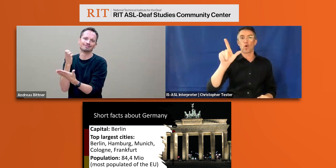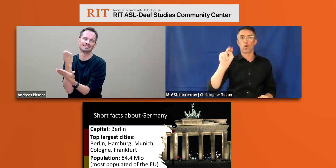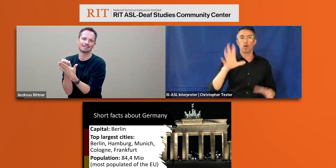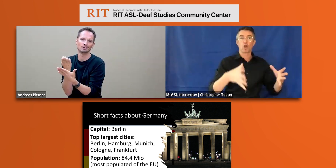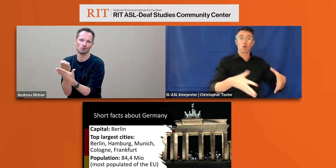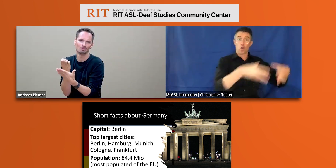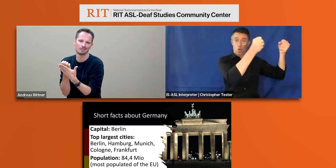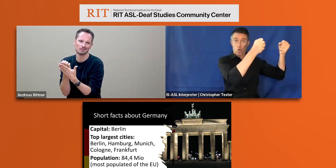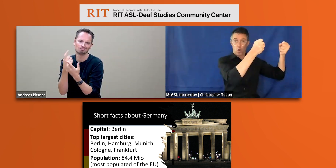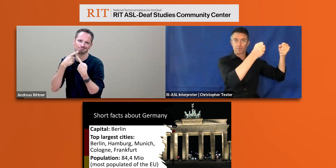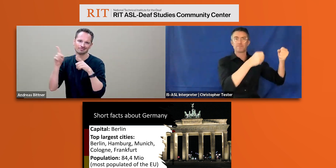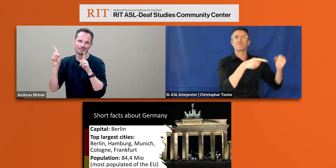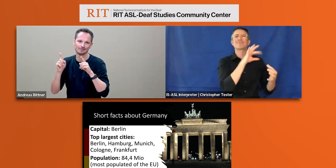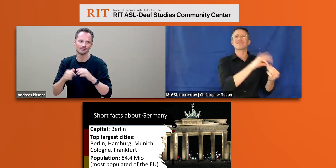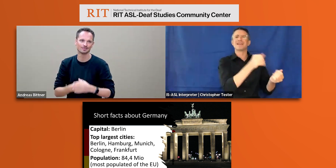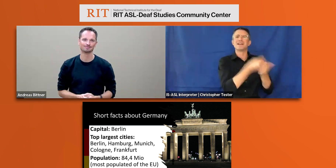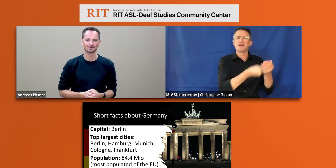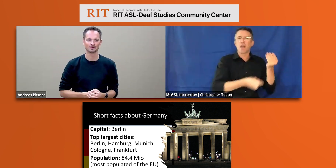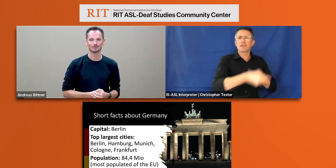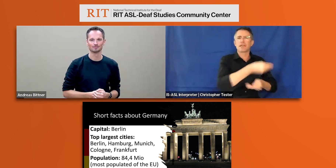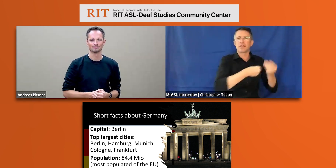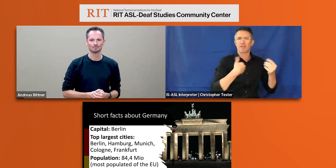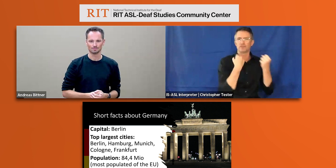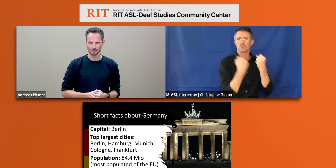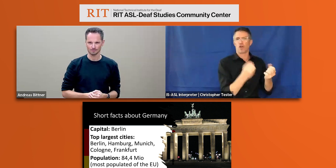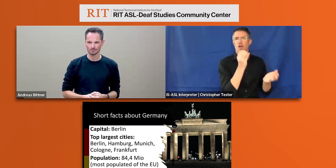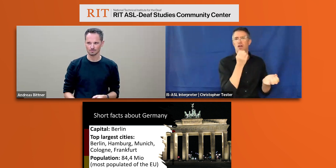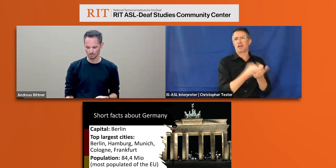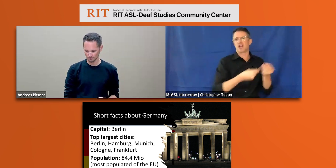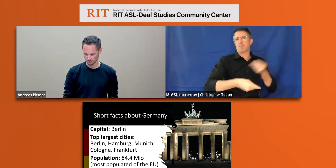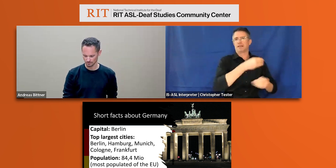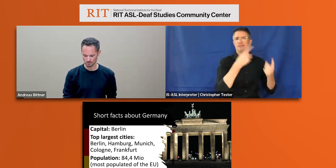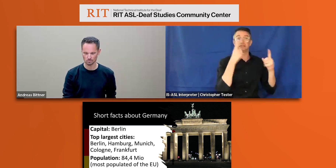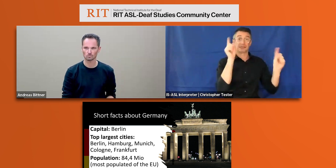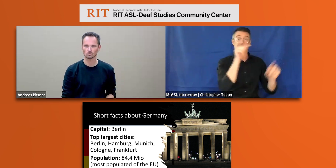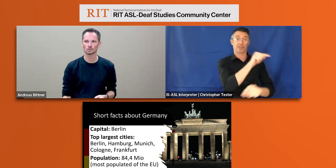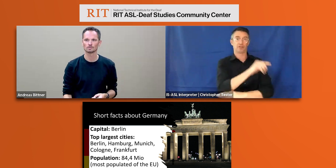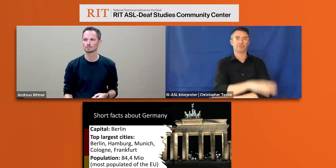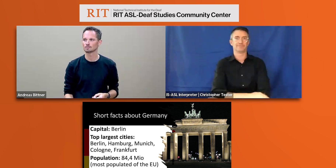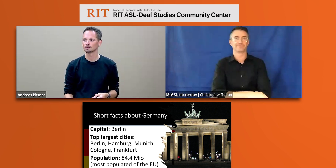and all that kind of stuff. The next city I'll talk about is Cologne.